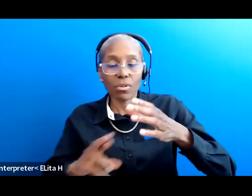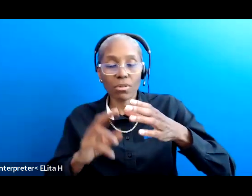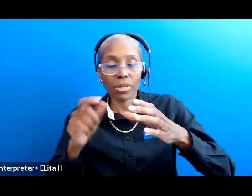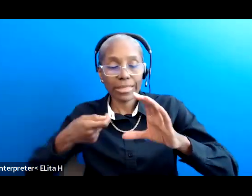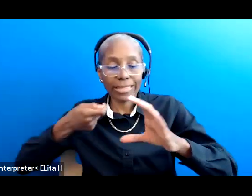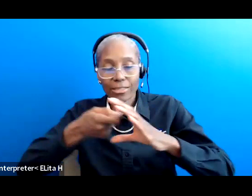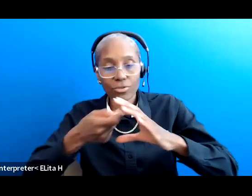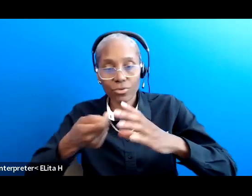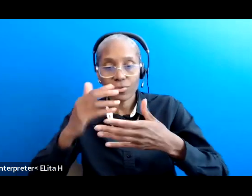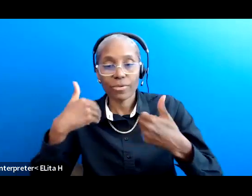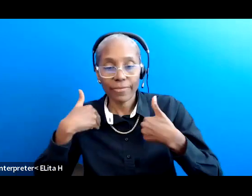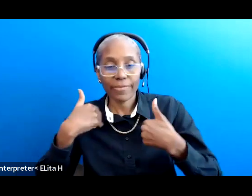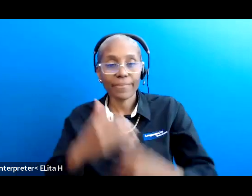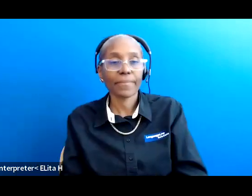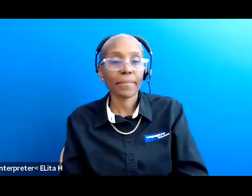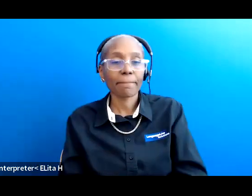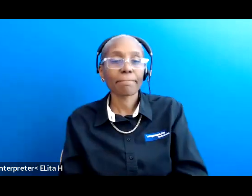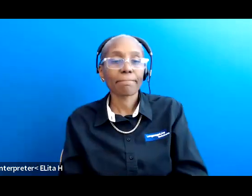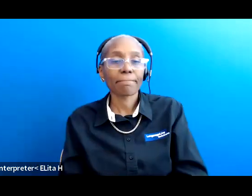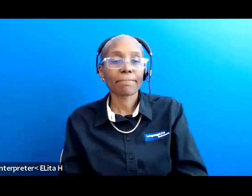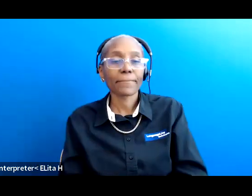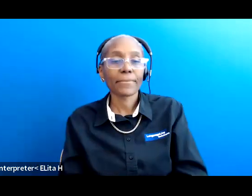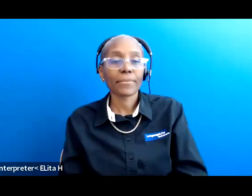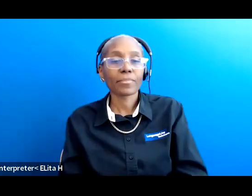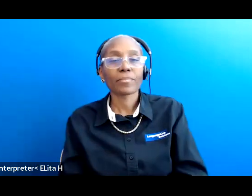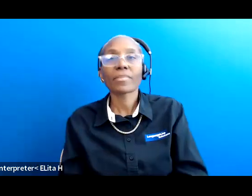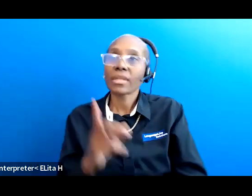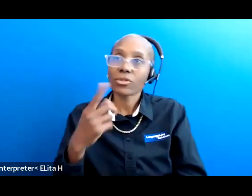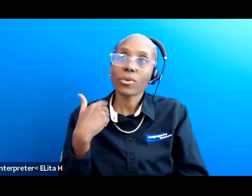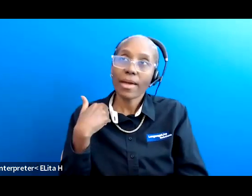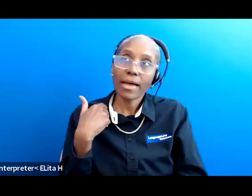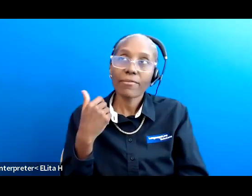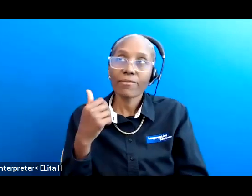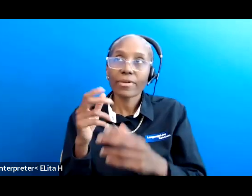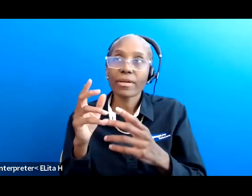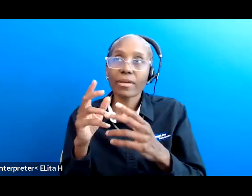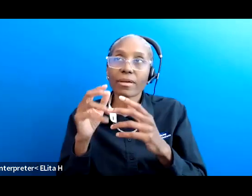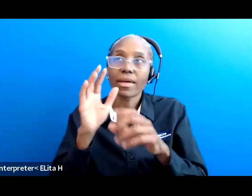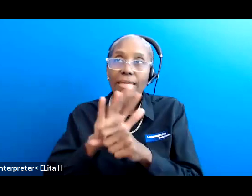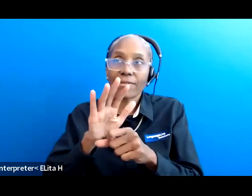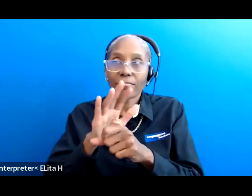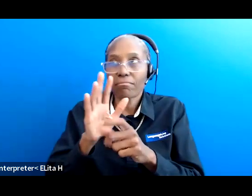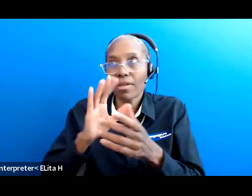So, is there an advantage to alternating pressure cushions?